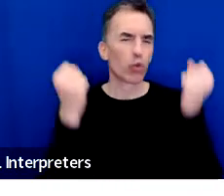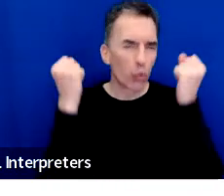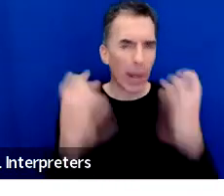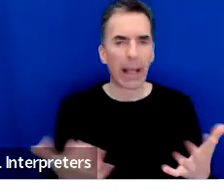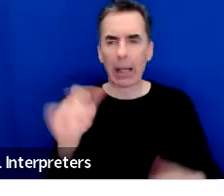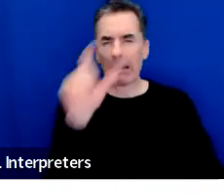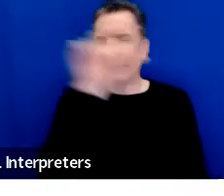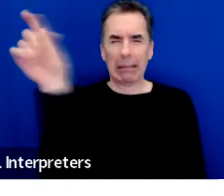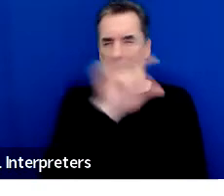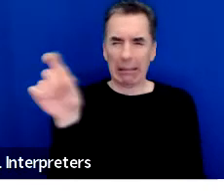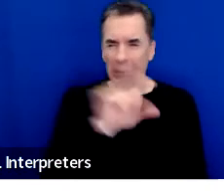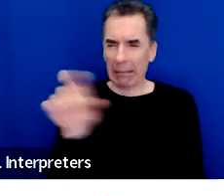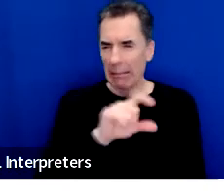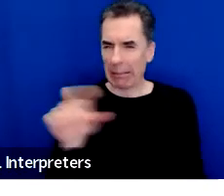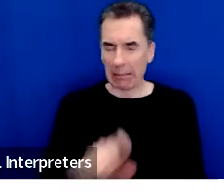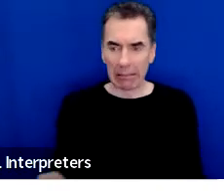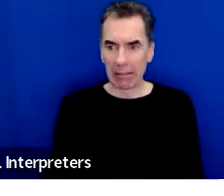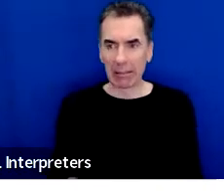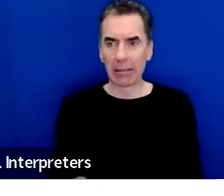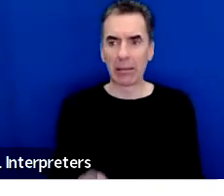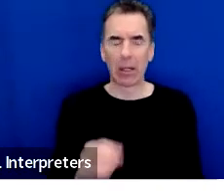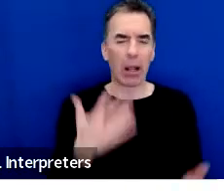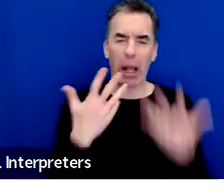like with color crazy where where they're just,